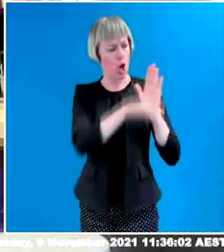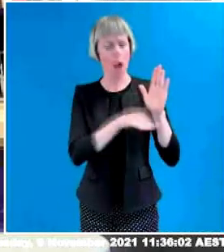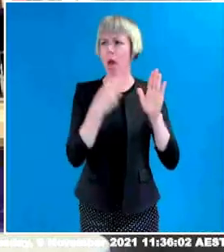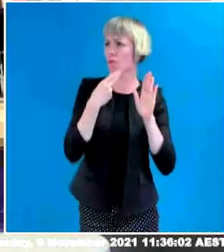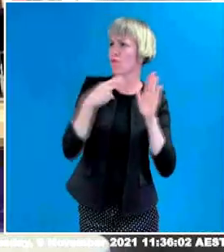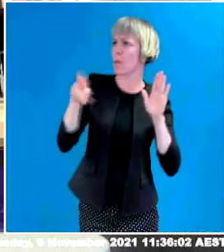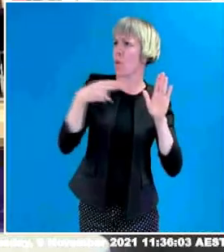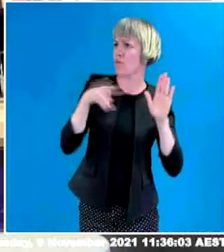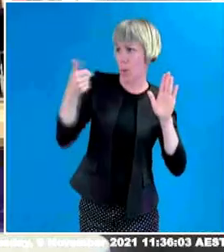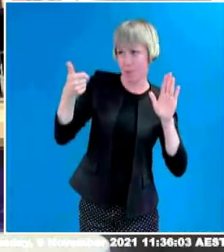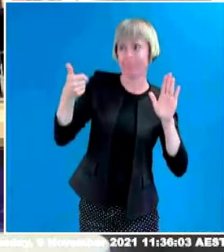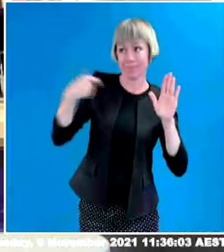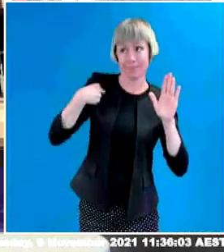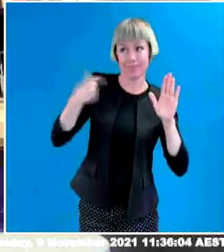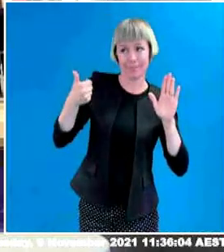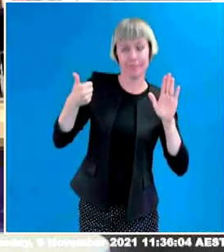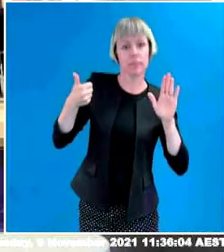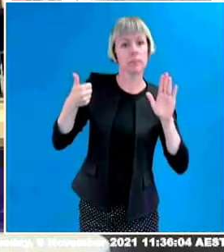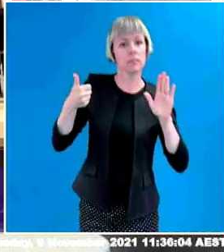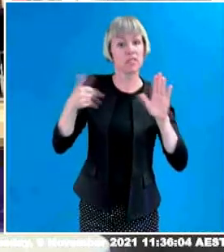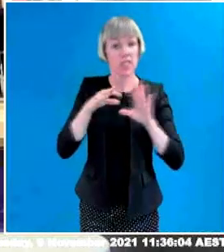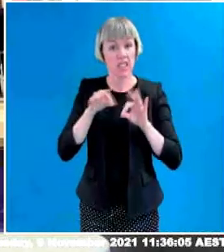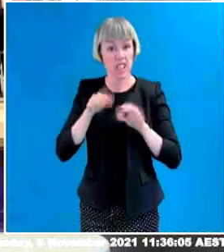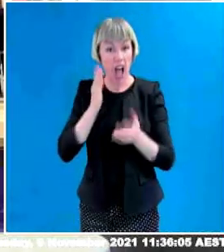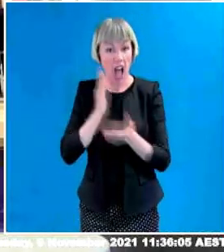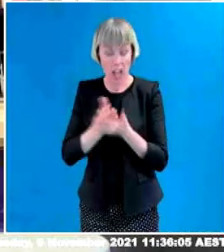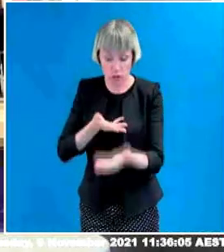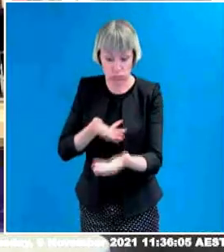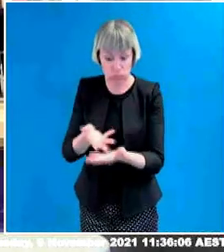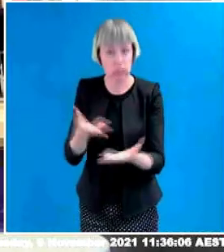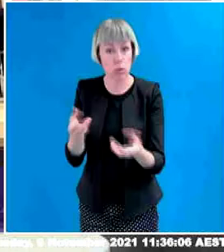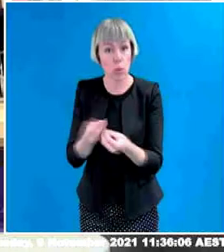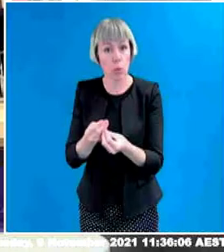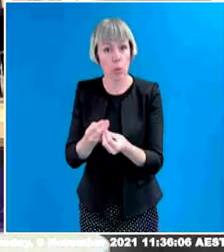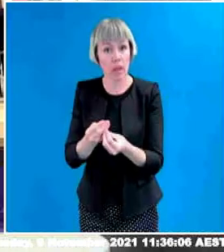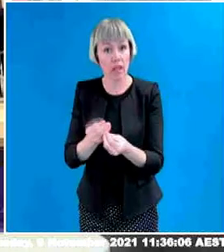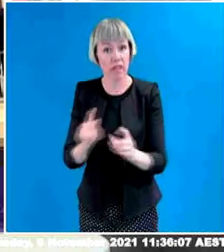follow through in terms of consultation with Indigenous communities, so did not adhere to them.